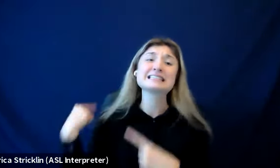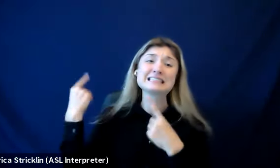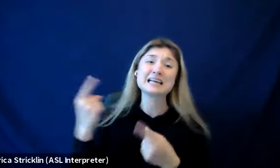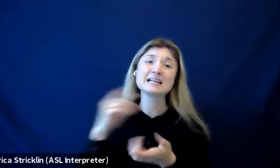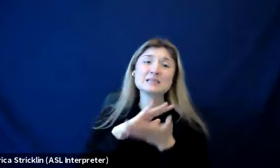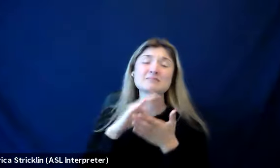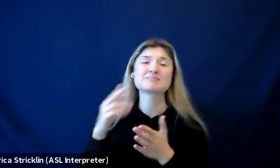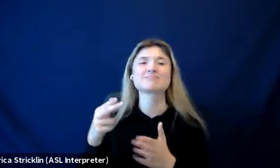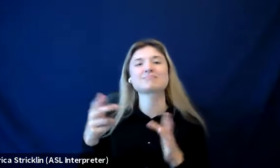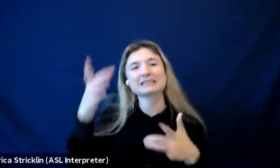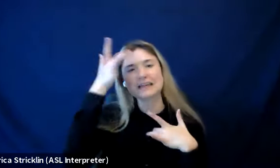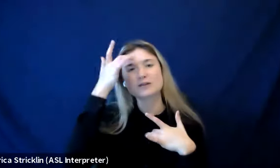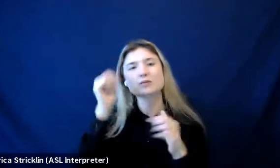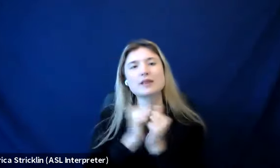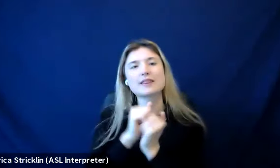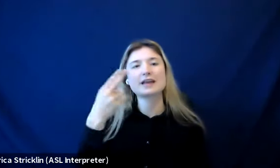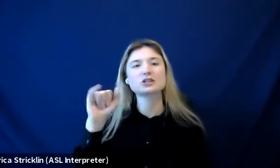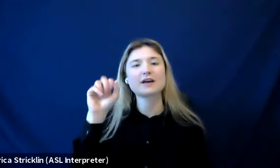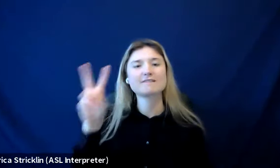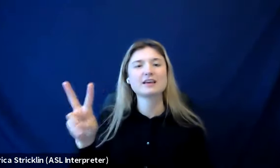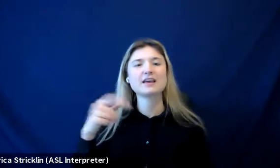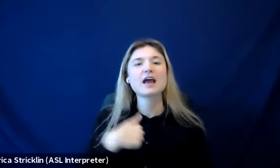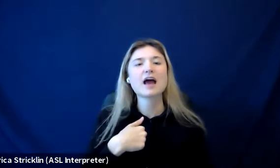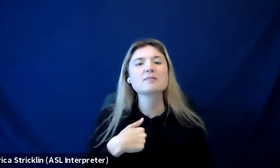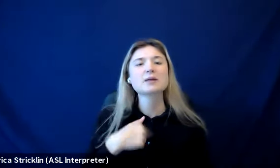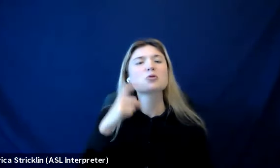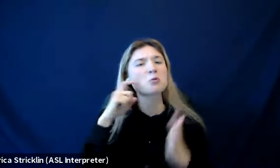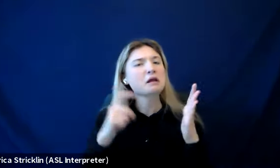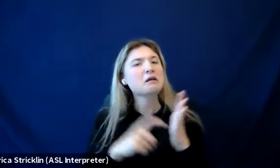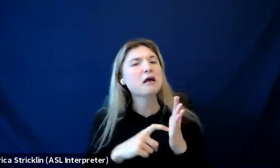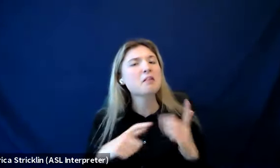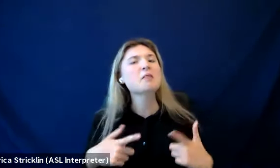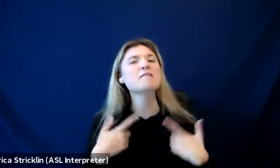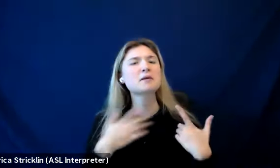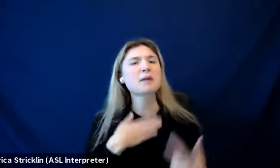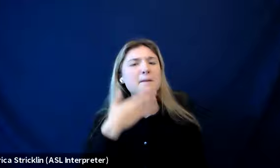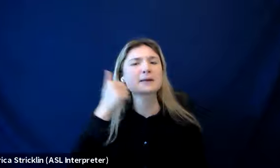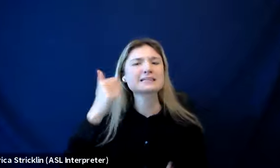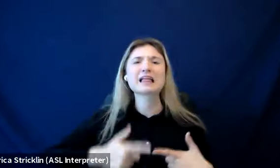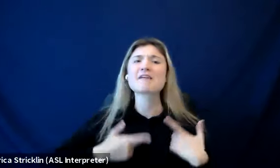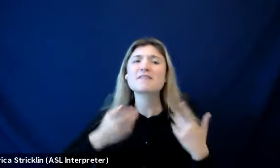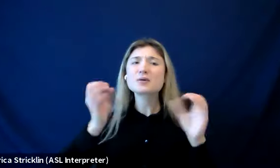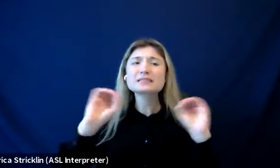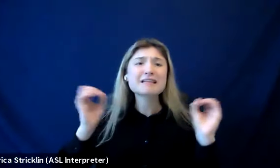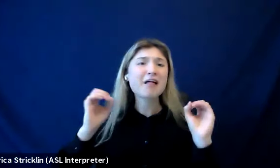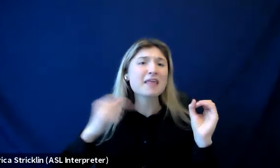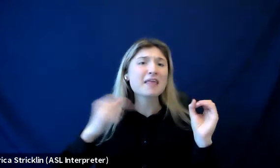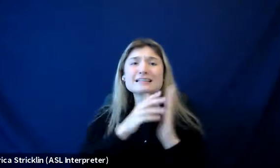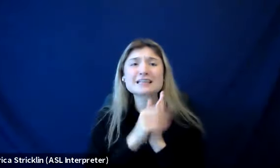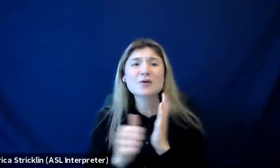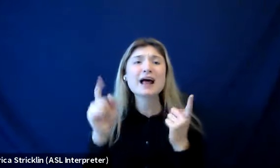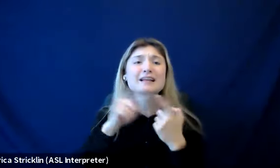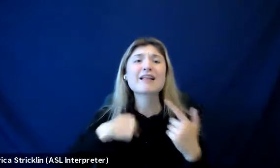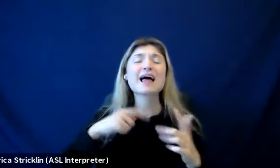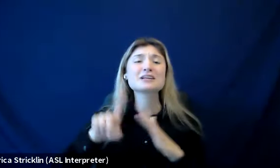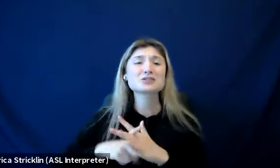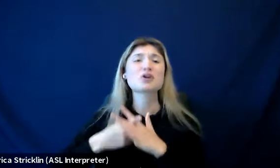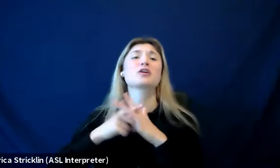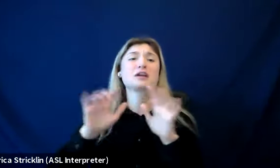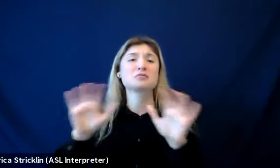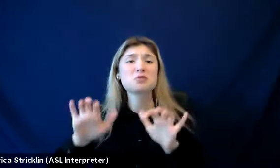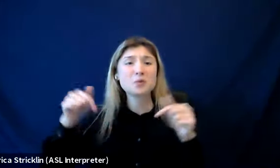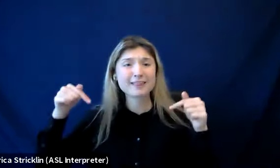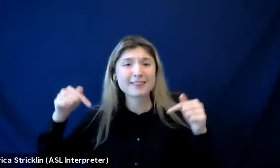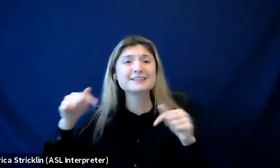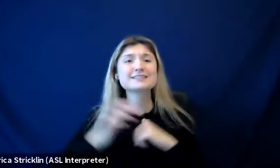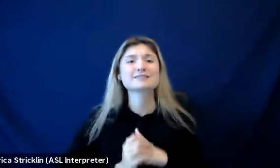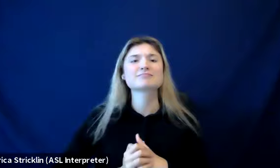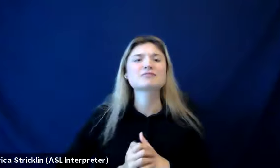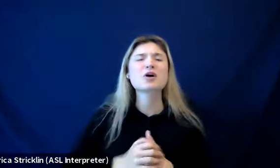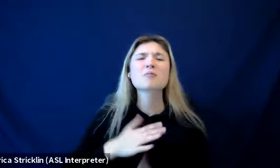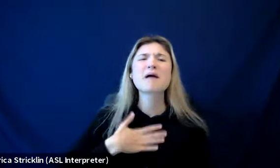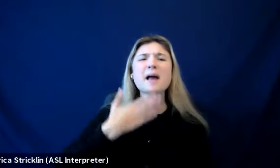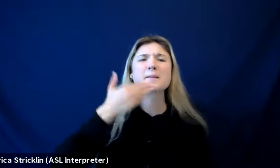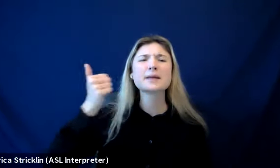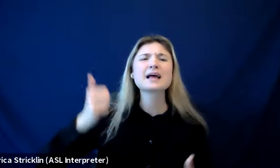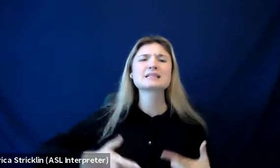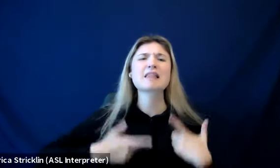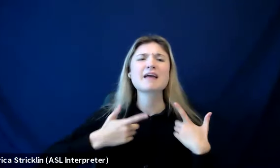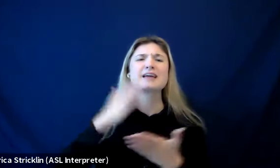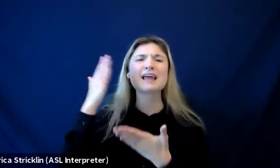I've been able to recognize living my best life because there was really nothing. That was pretty much good it until I started doing this so, yeah. Yeah, so my best life would be any the HIV epidemic.